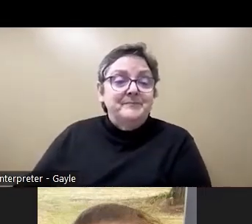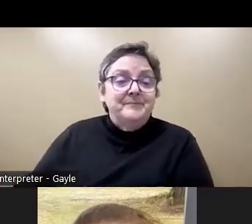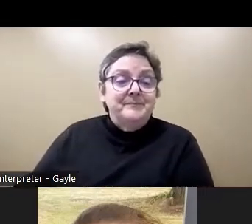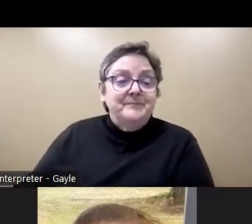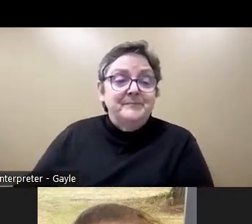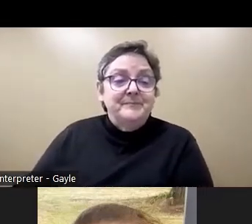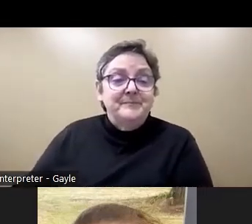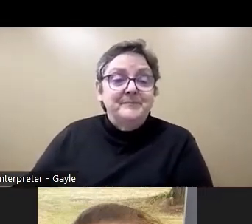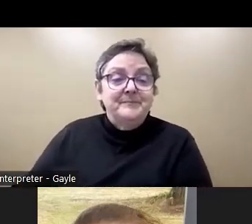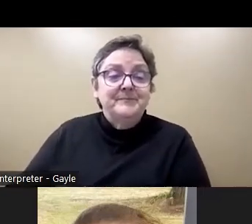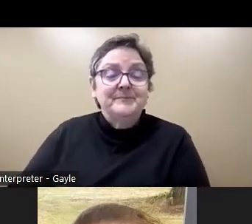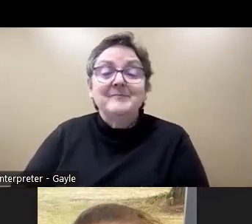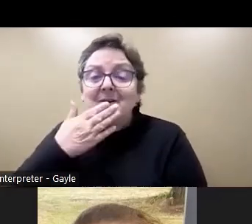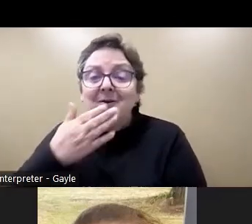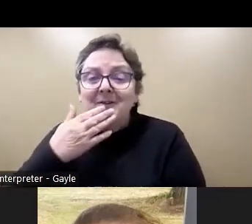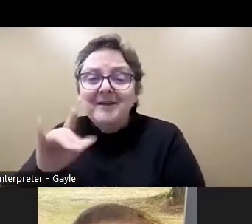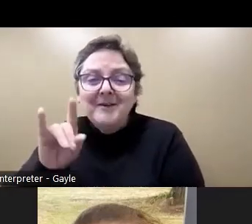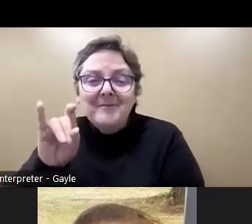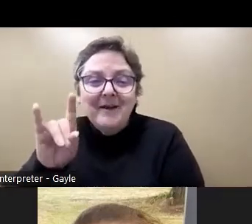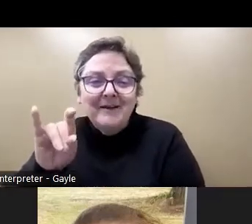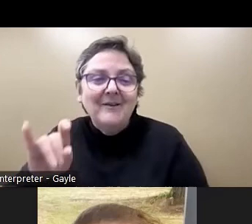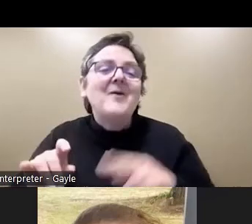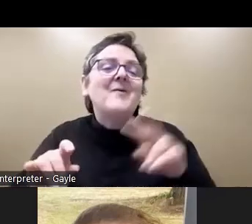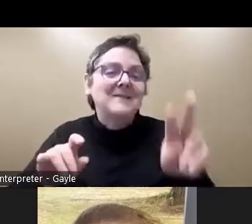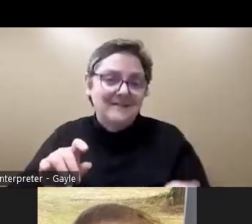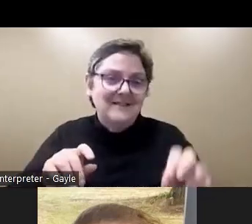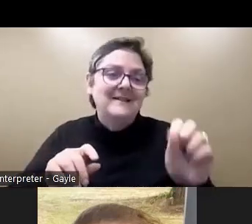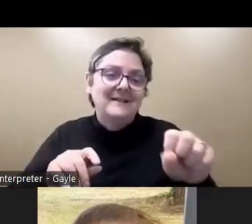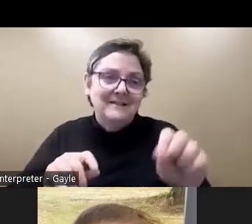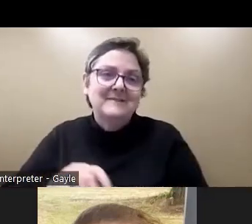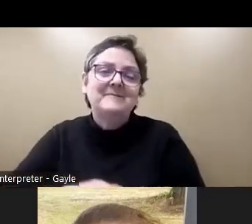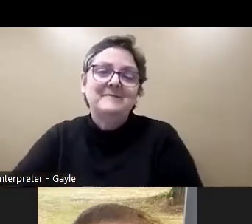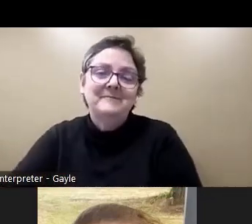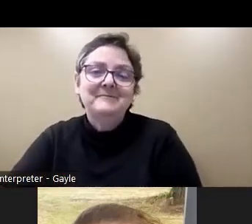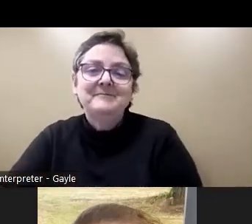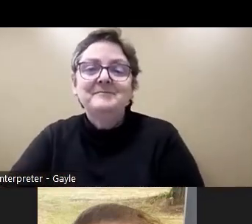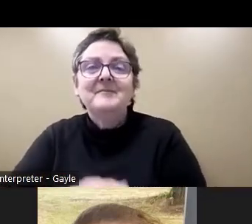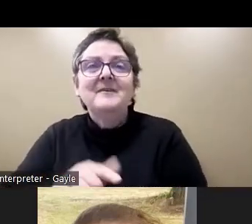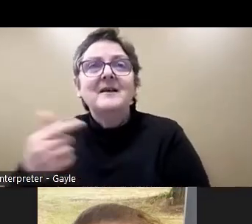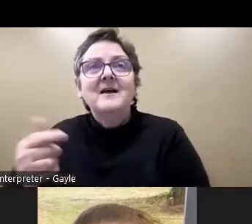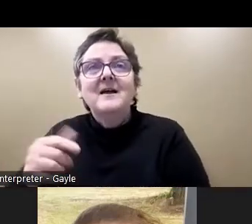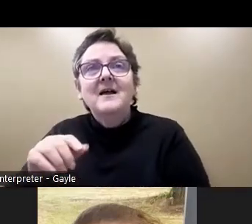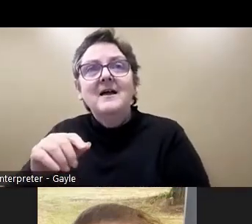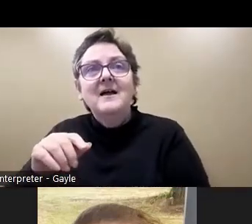Well, thank you so much, Michele. Yes, I see it. Yeah and Camilla, just for your framework,